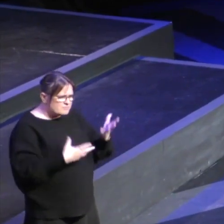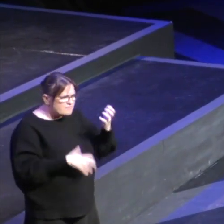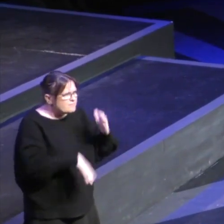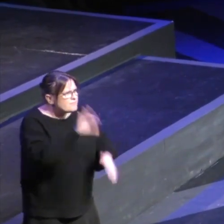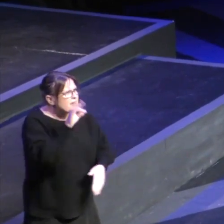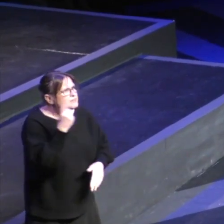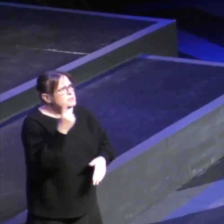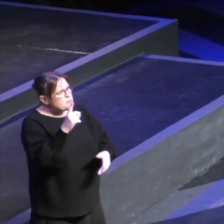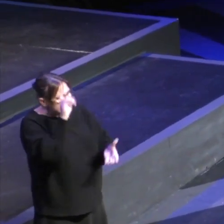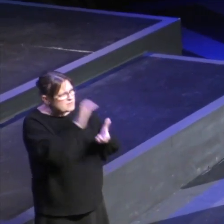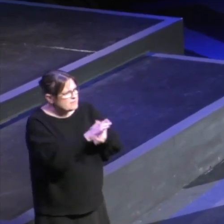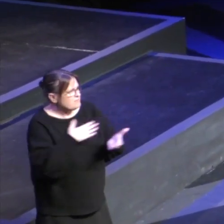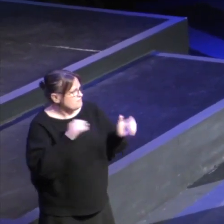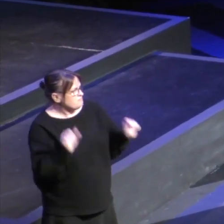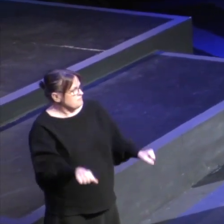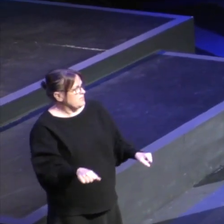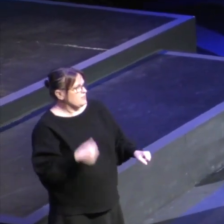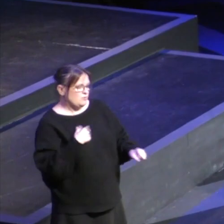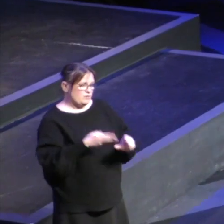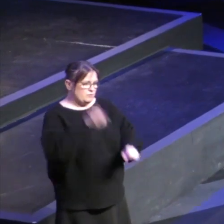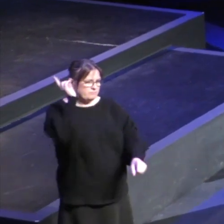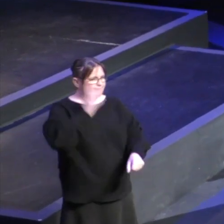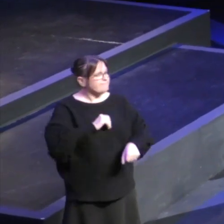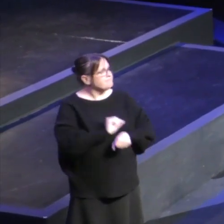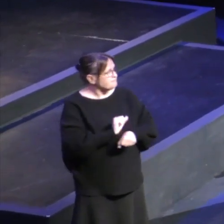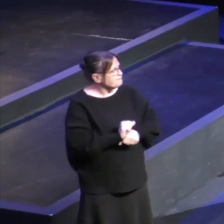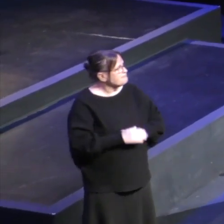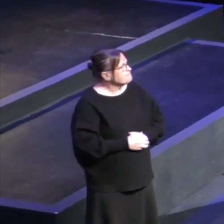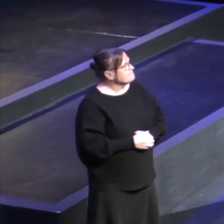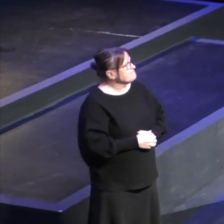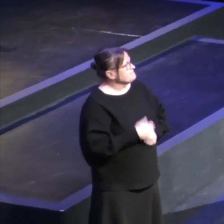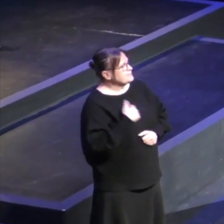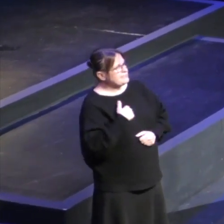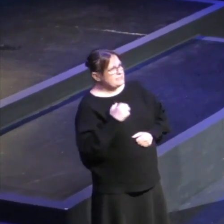So I quit my job and I was back in the job interview phase.